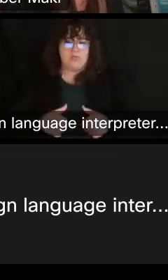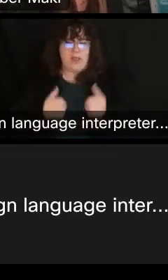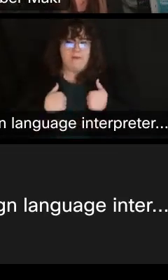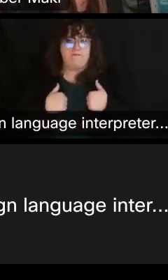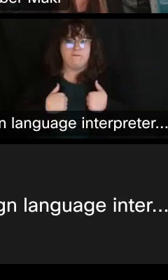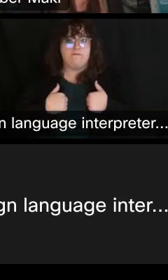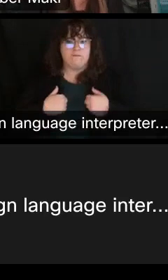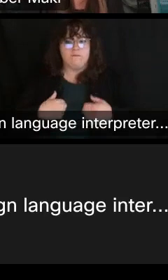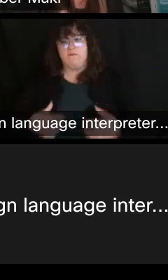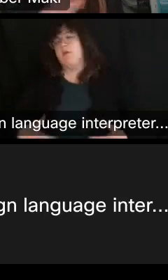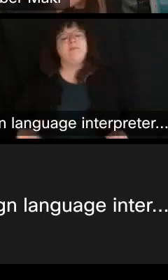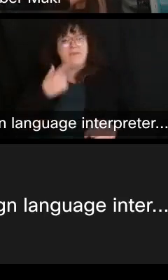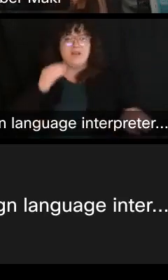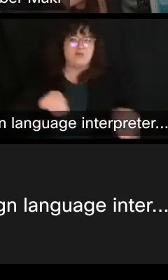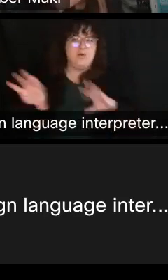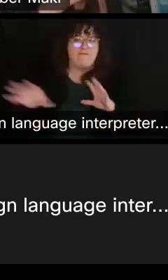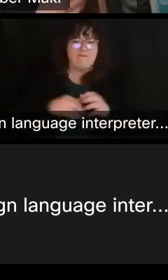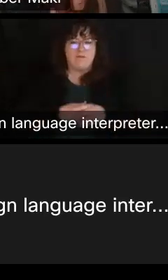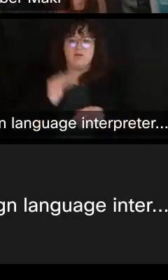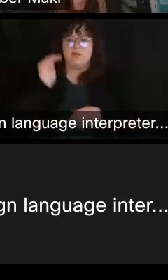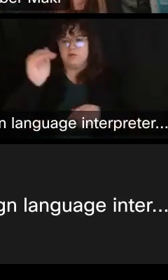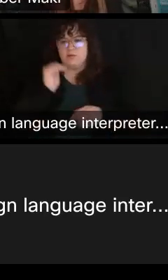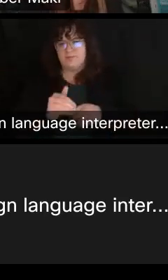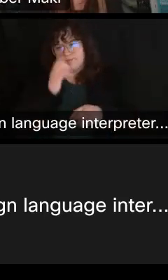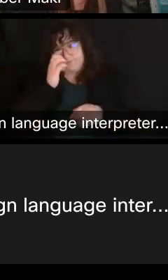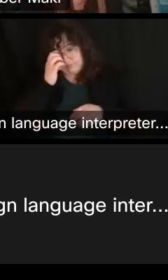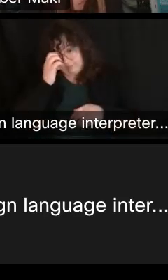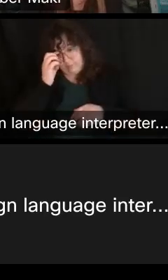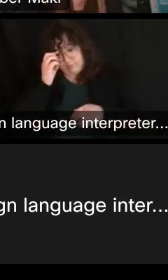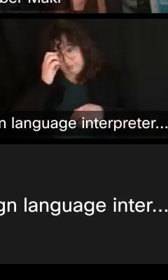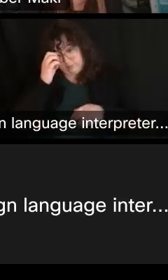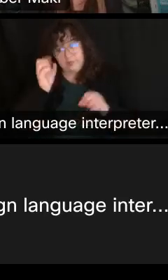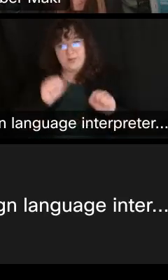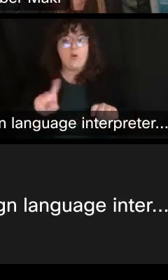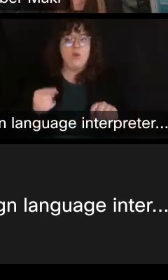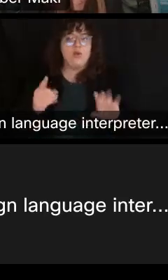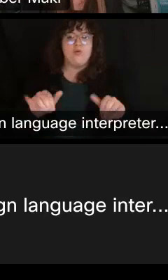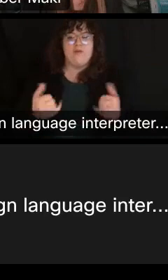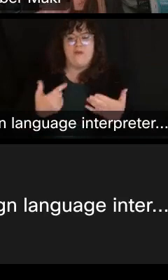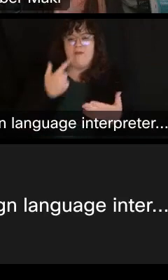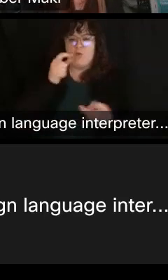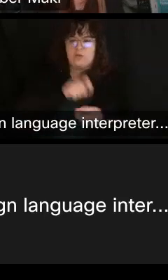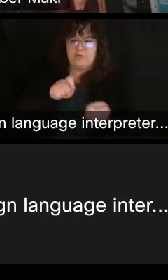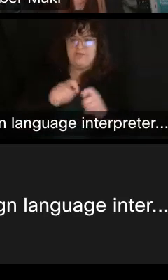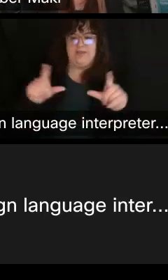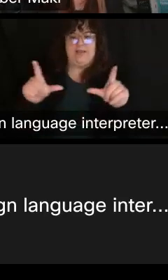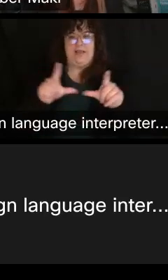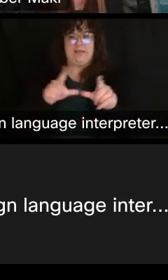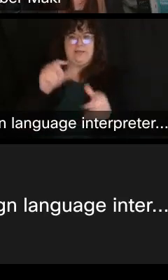having to move. And then only can be provided in licensed settings, which then creates a time